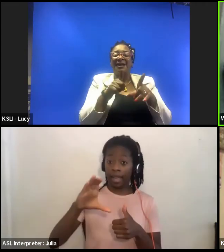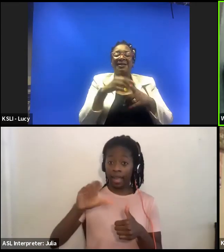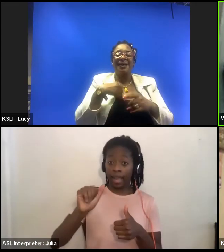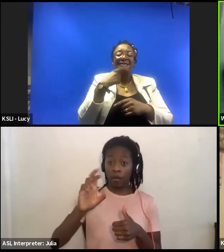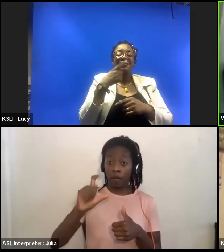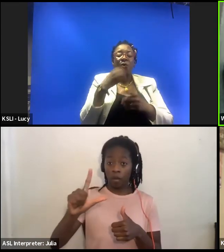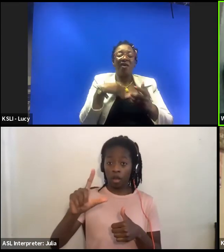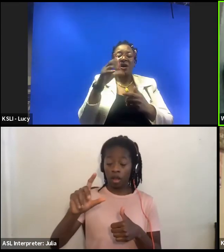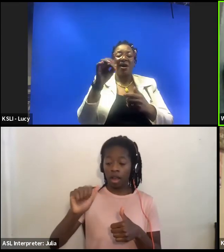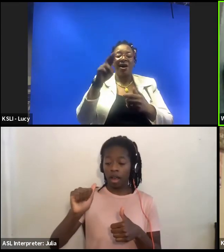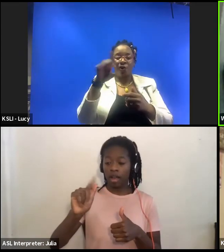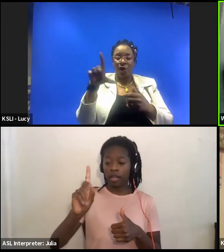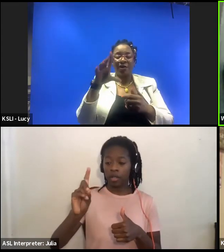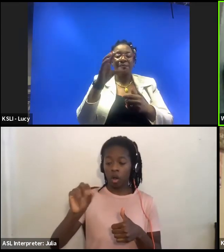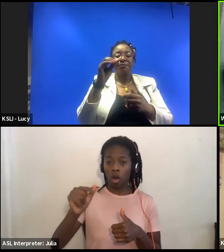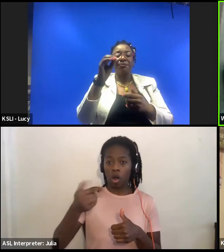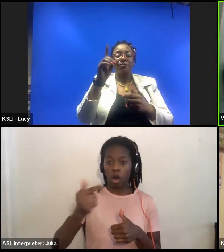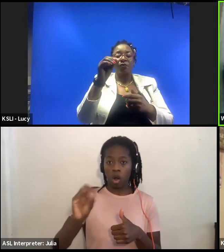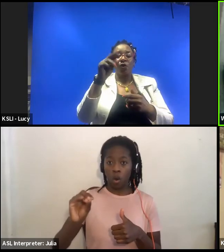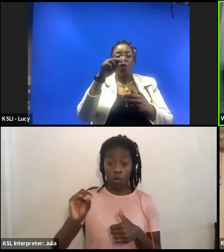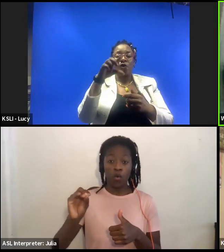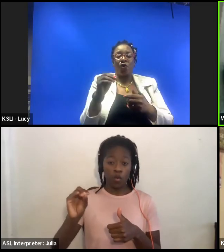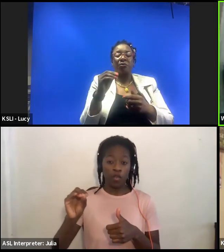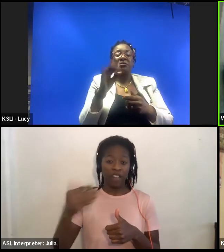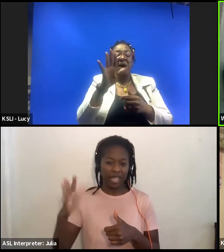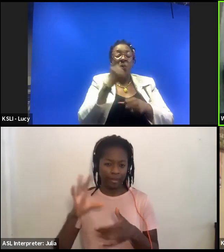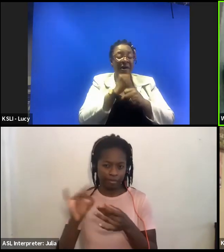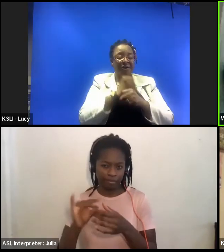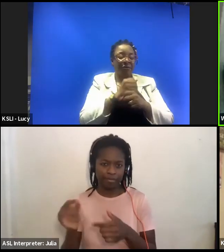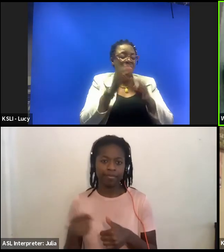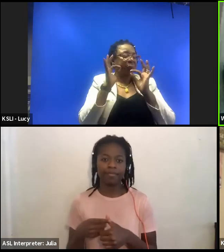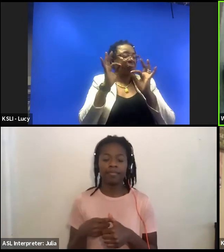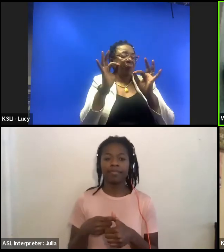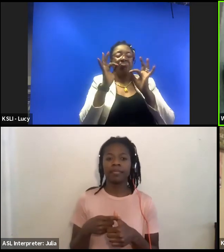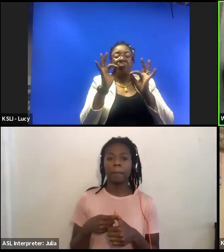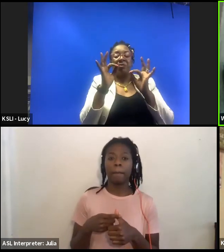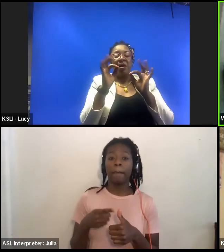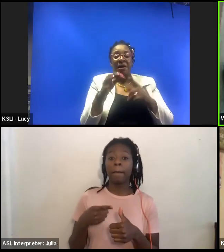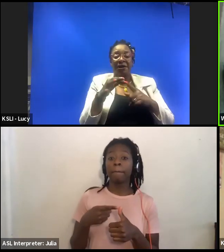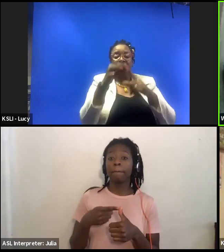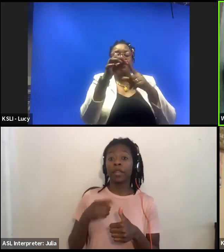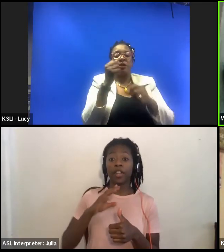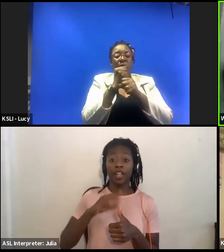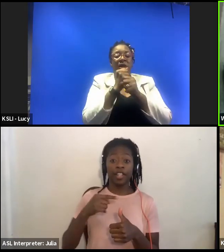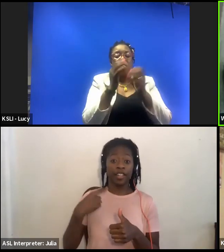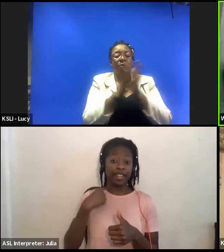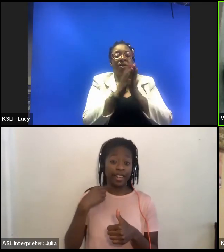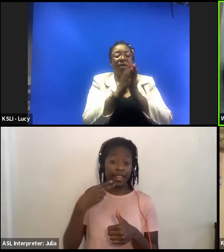I find her work amazing, especially her work with actors. Her nickname in the industry is coach.